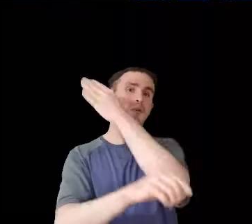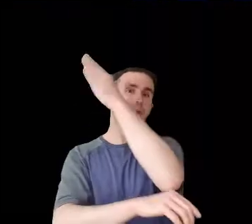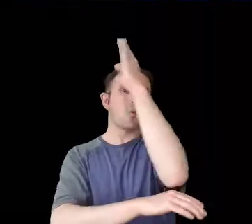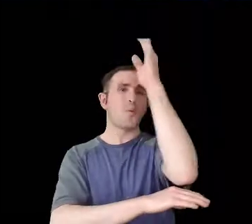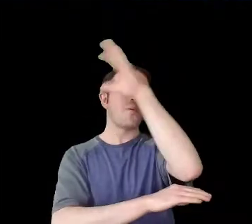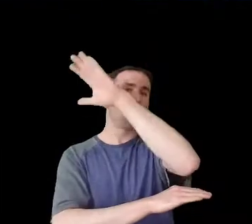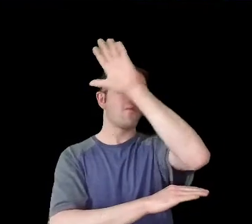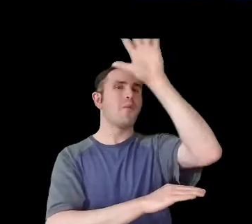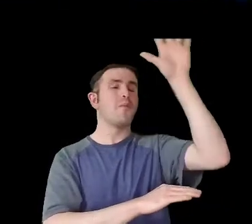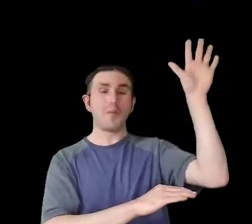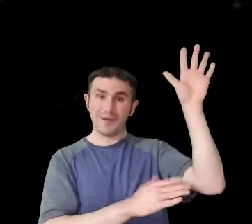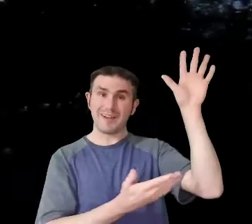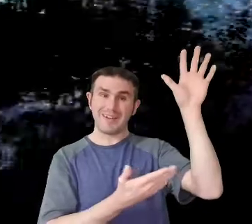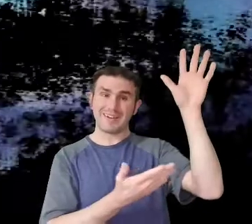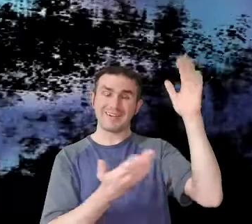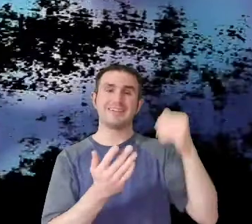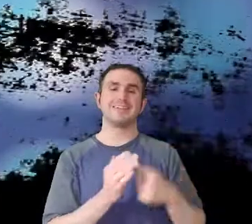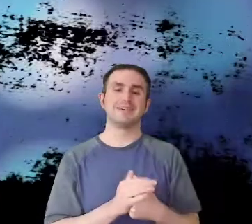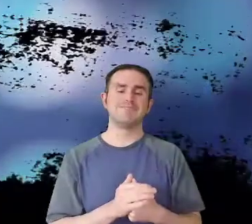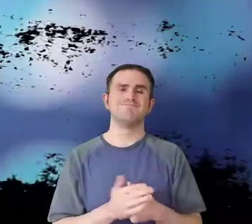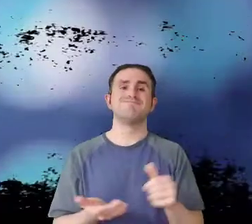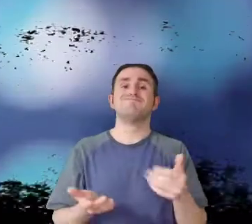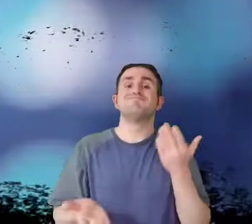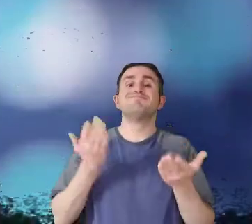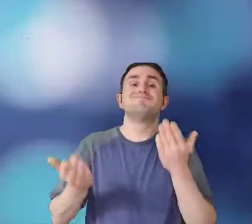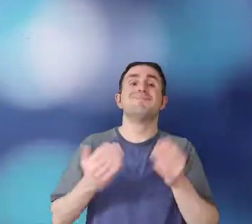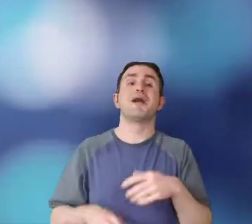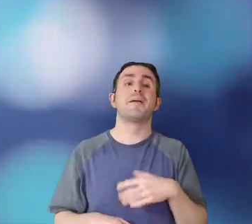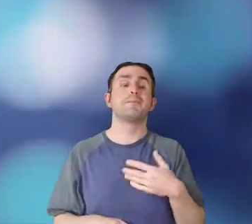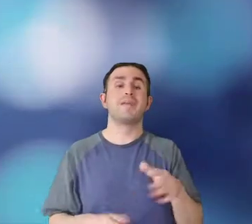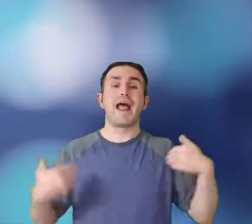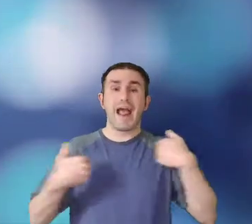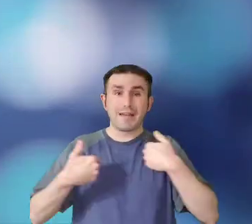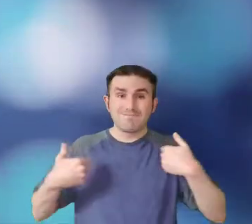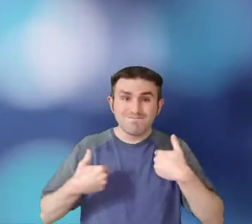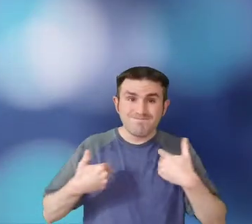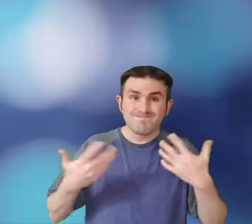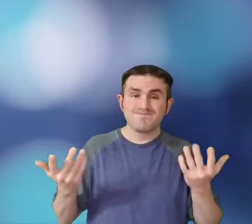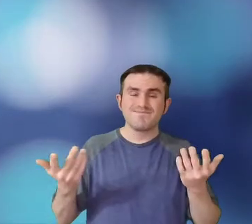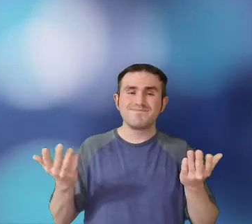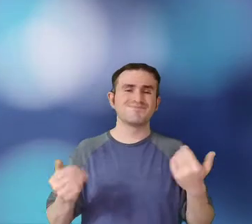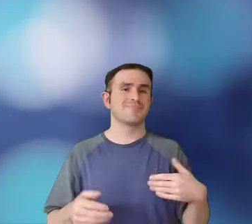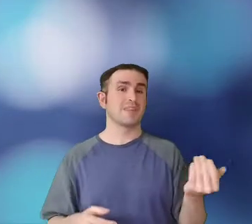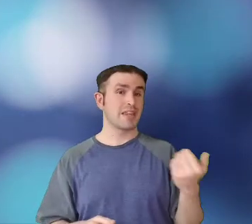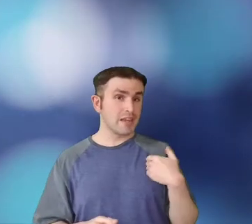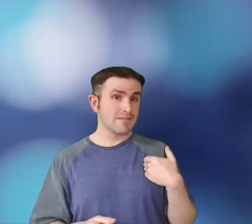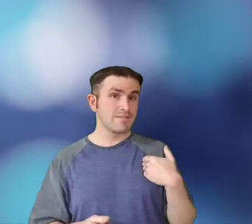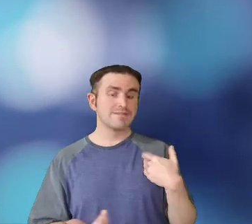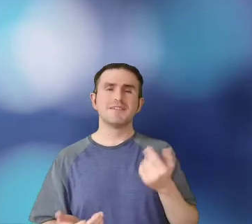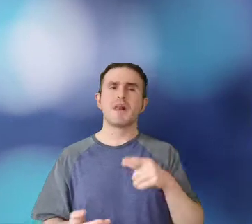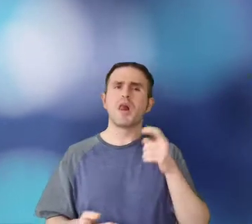Or maybe it's a um... maybe, maybe it's an animal that you have! Uh... look at